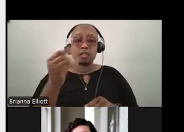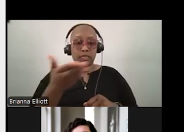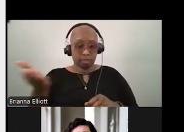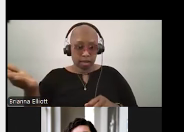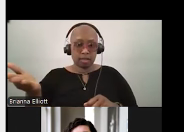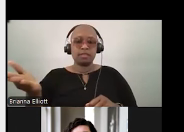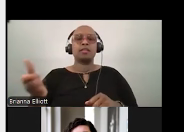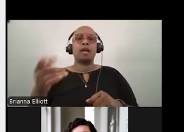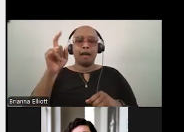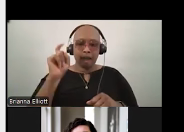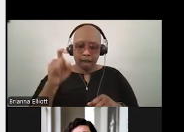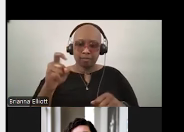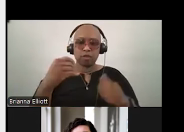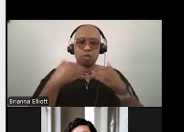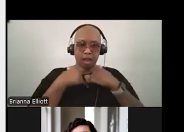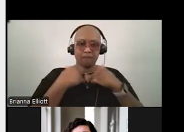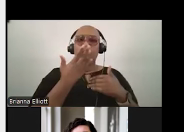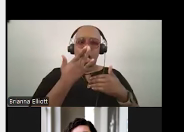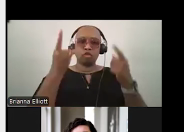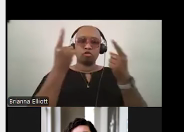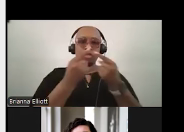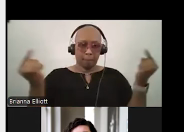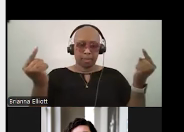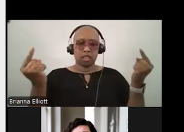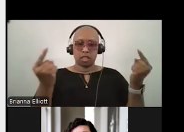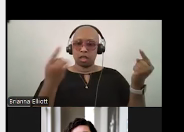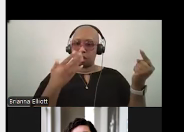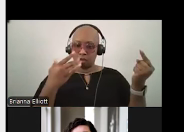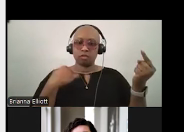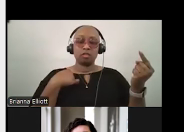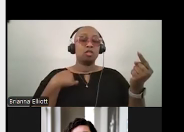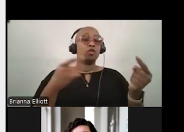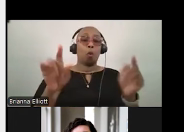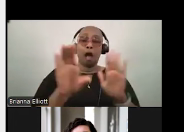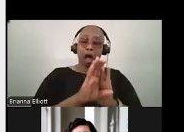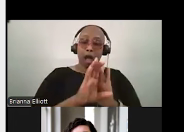have that color contrast, icons and graphics have to meet those same contrast requirements